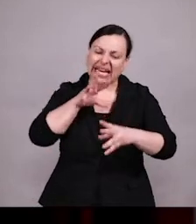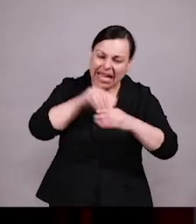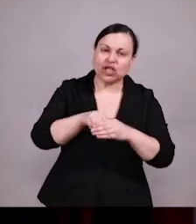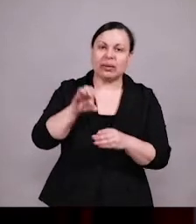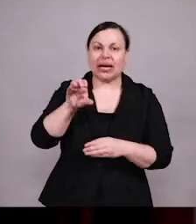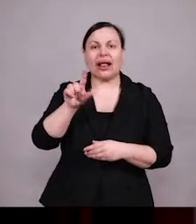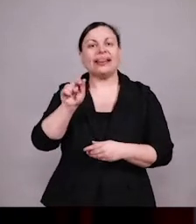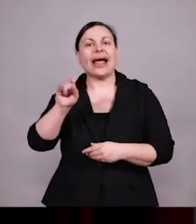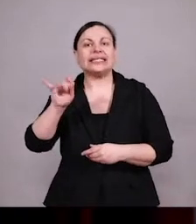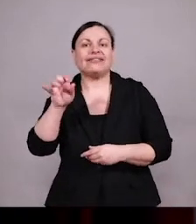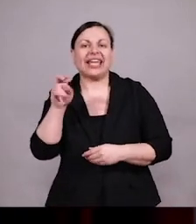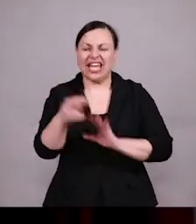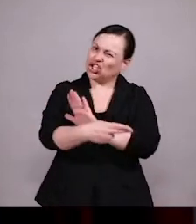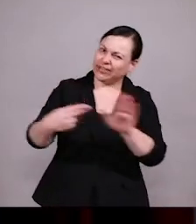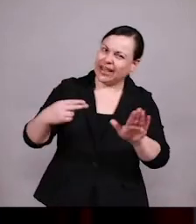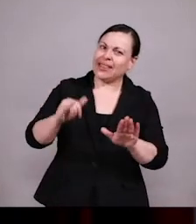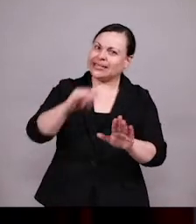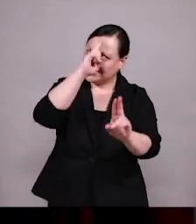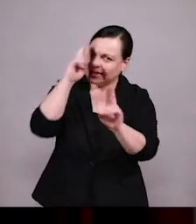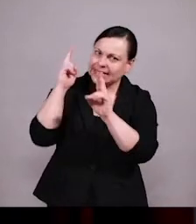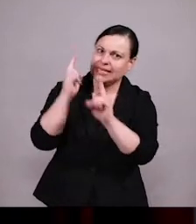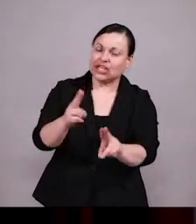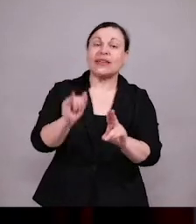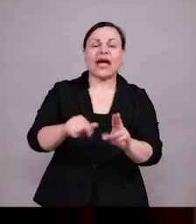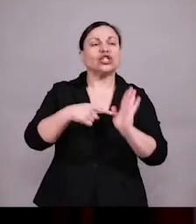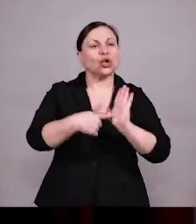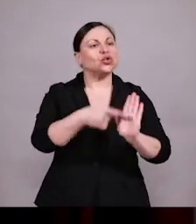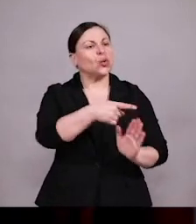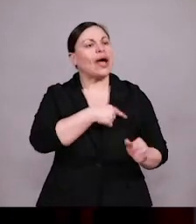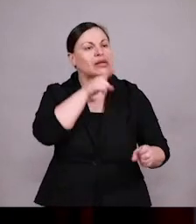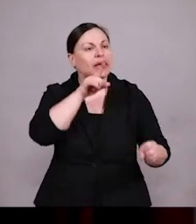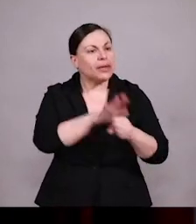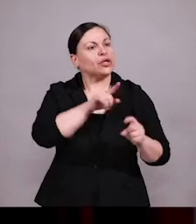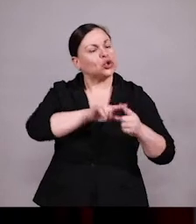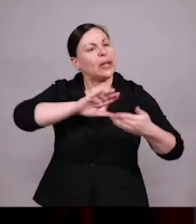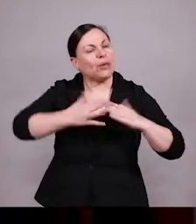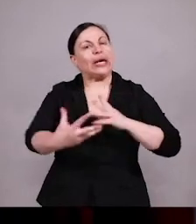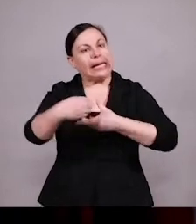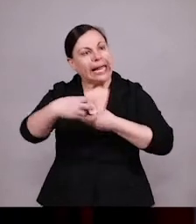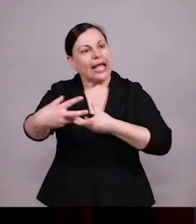Classification, a designation that indicates a commitment to community engagement